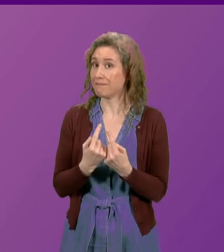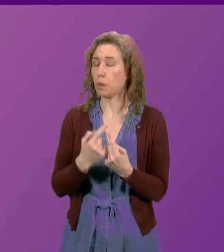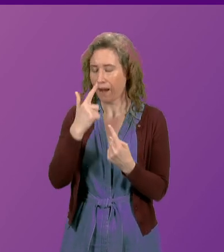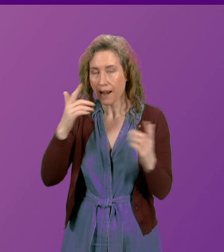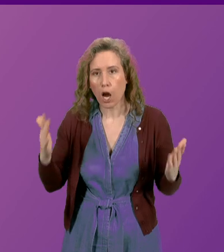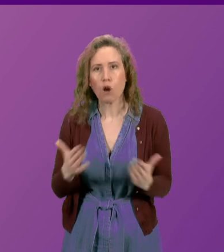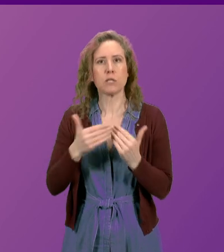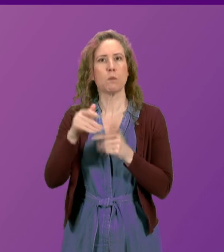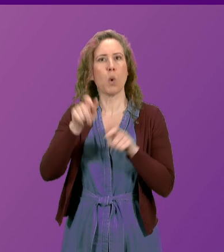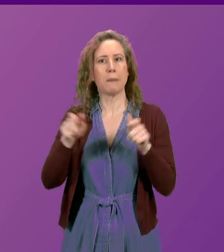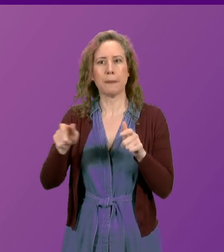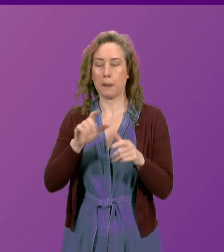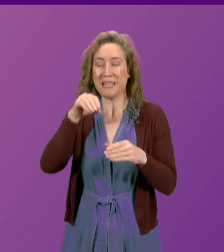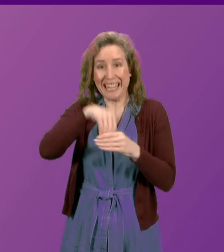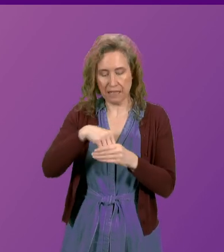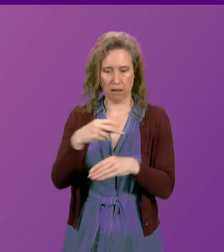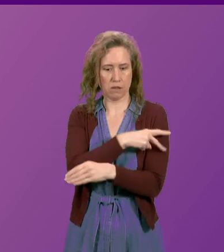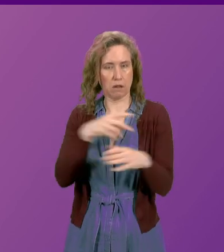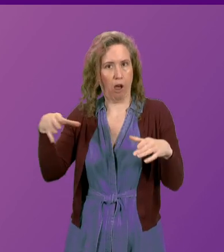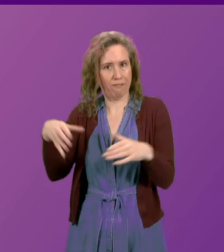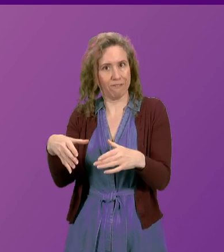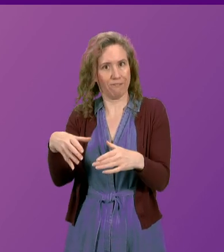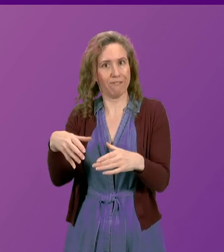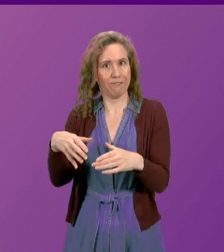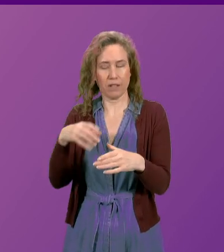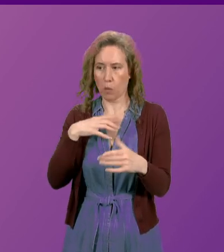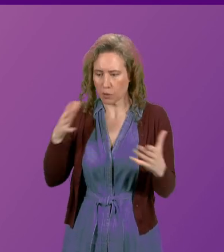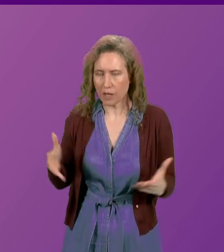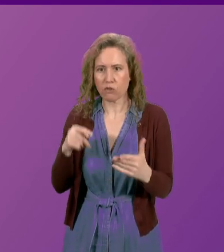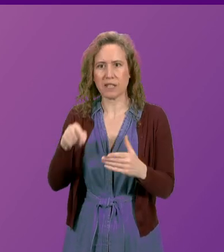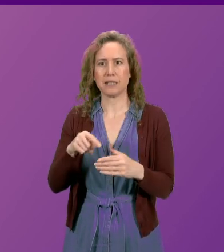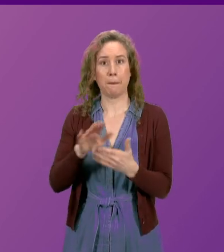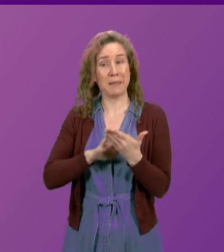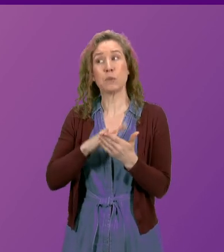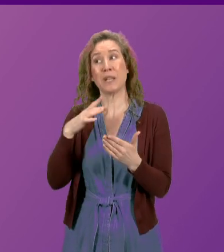more people into the labour force, which would require us to reintroduce freedom of movement,